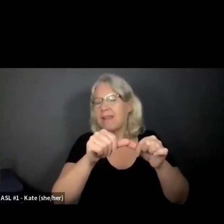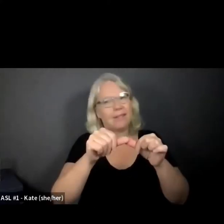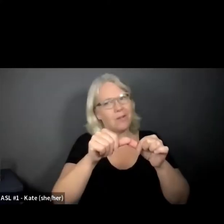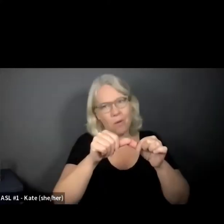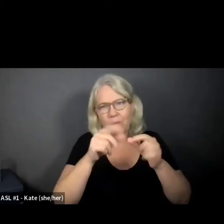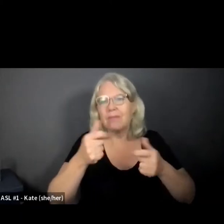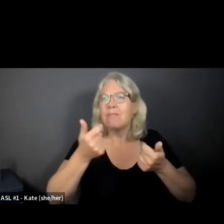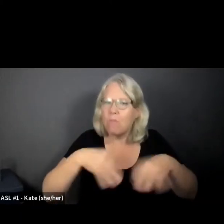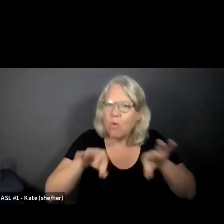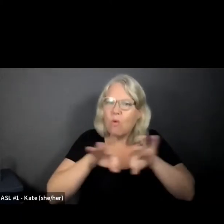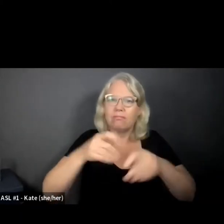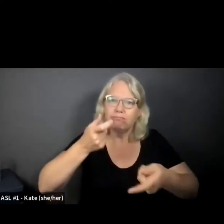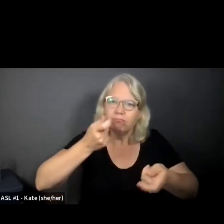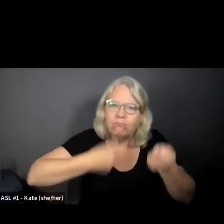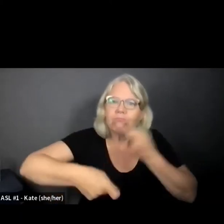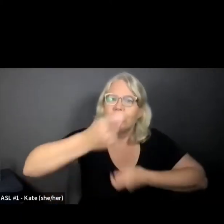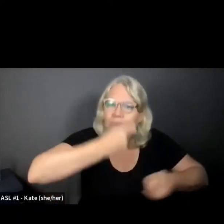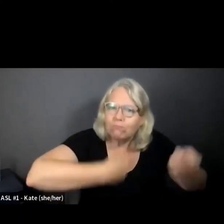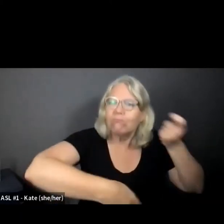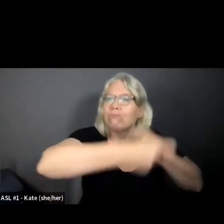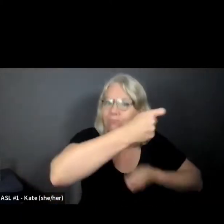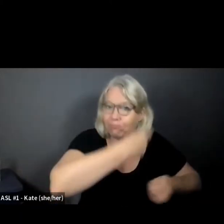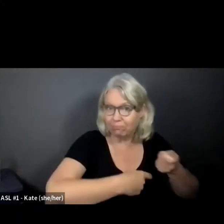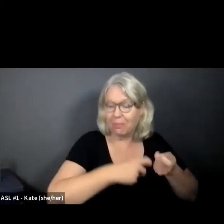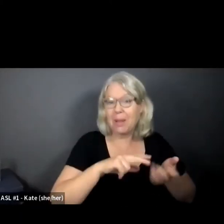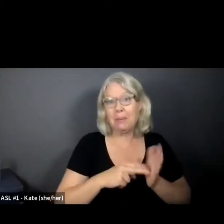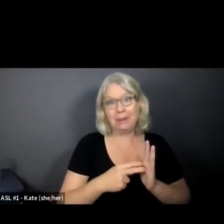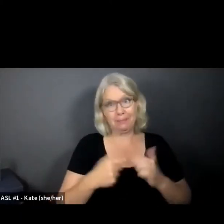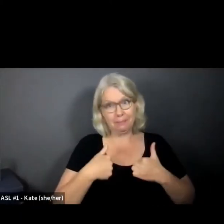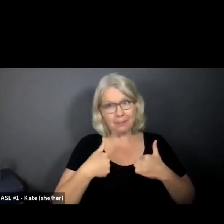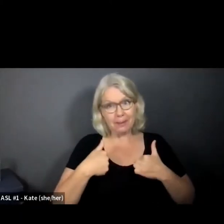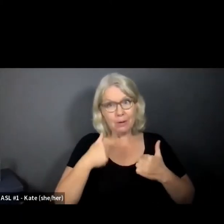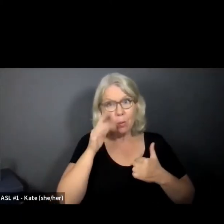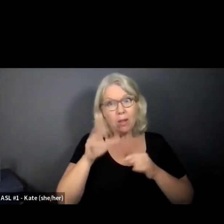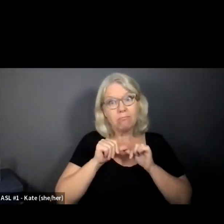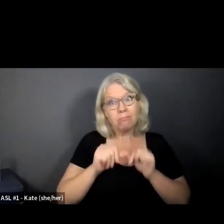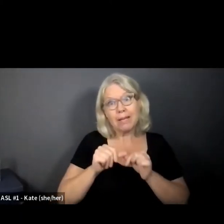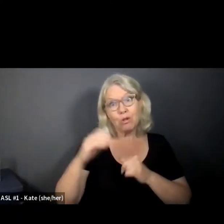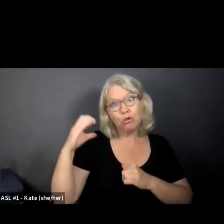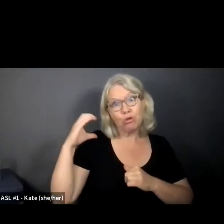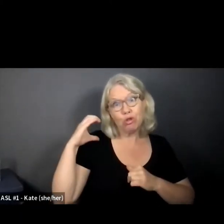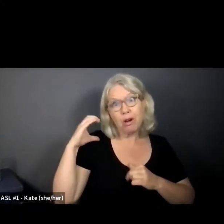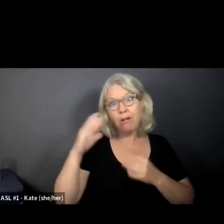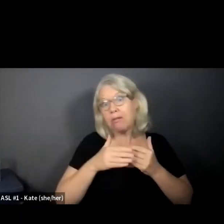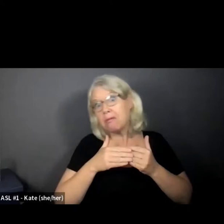WE HAVE A DEEP AND TALENTED BENCH OF LEADERS WHO SERVE IN THIS ROLE.